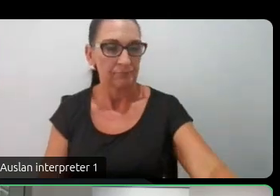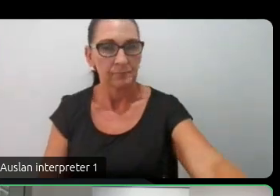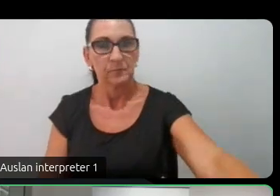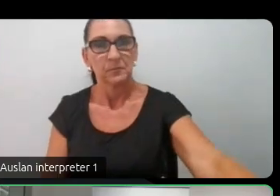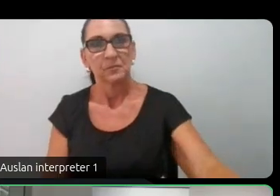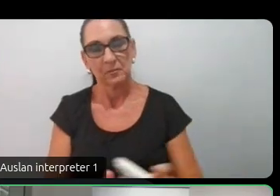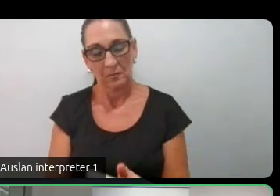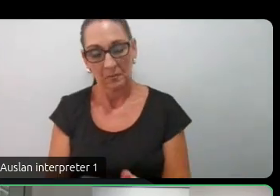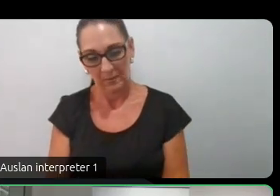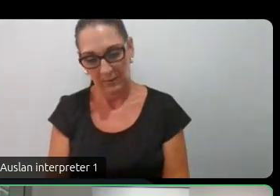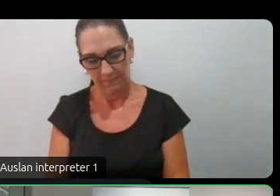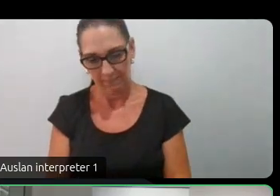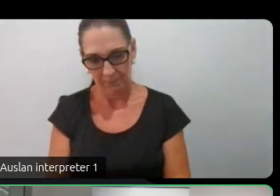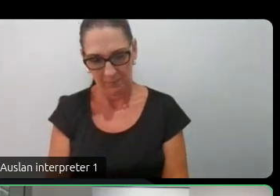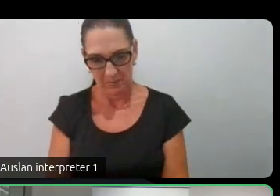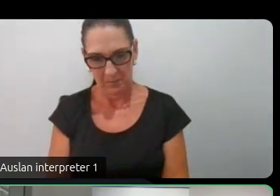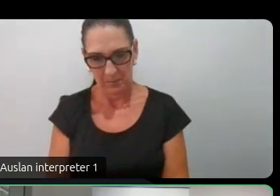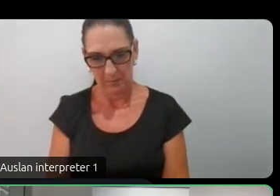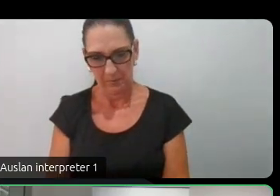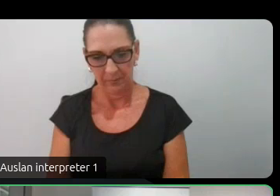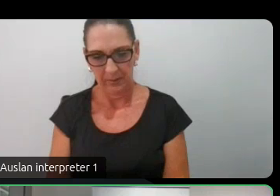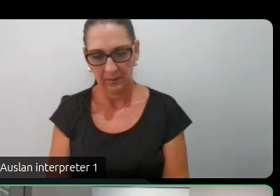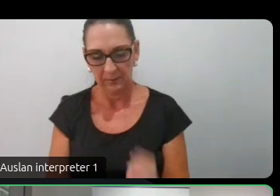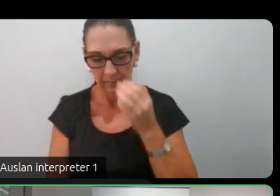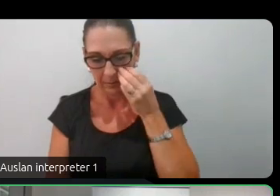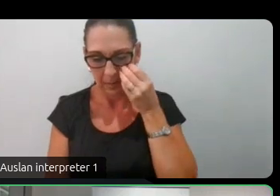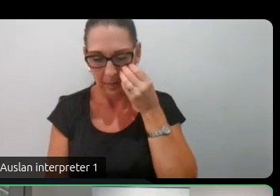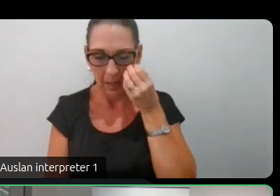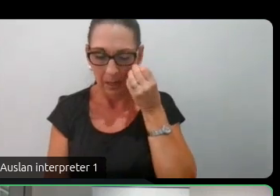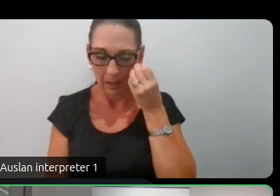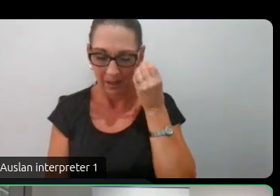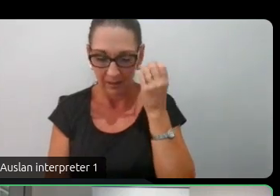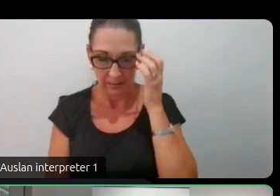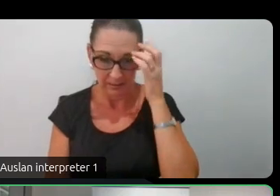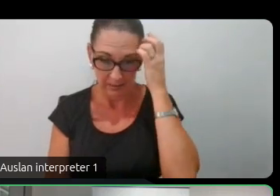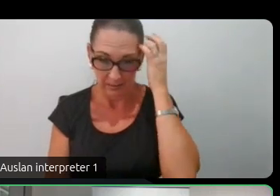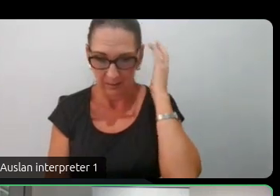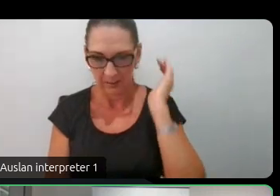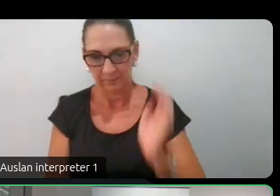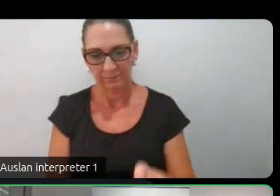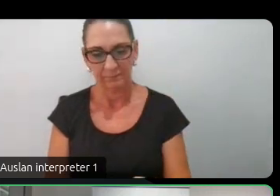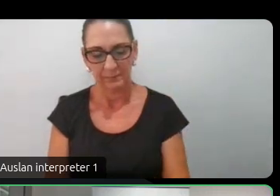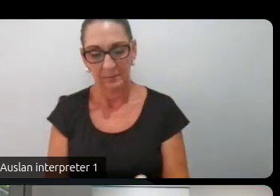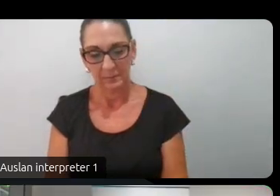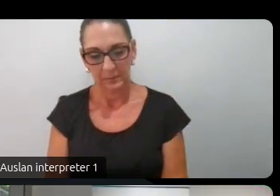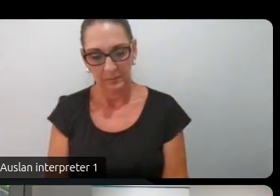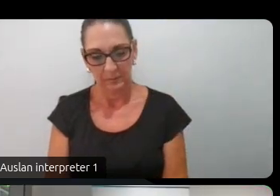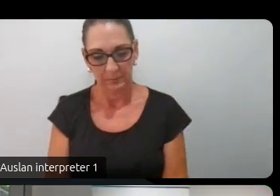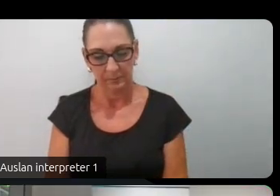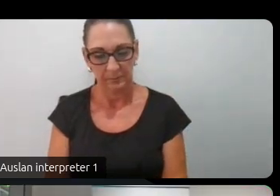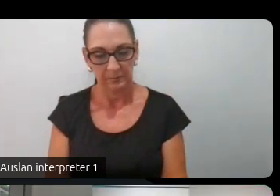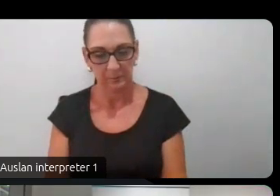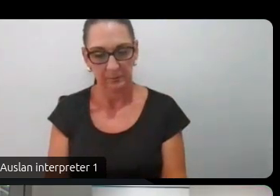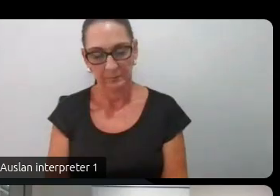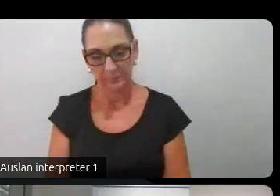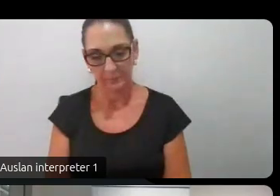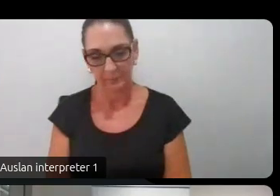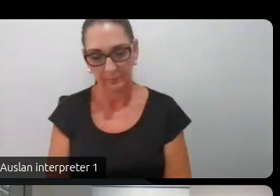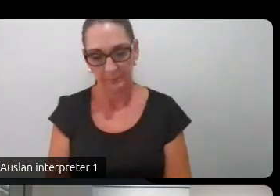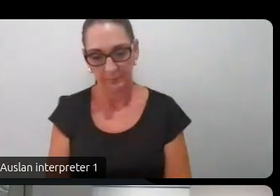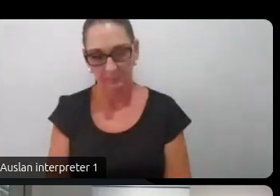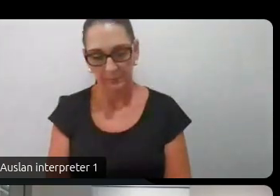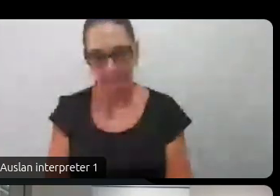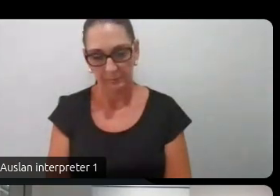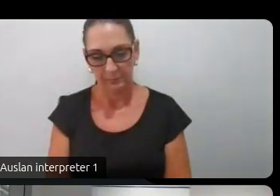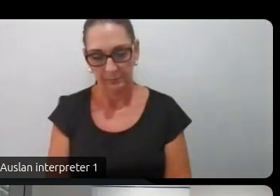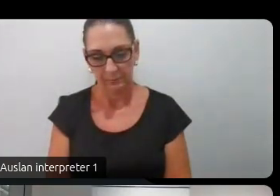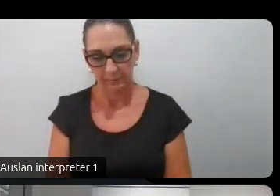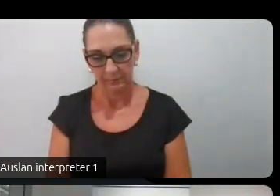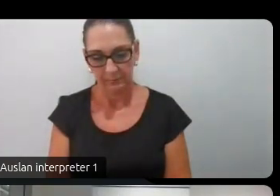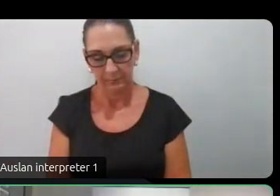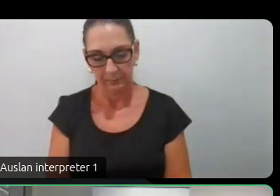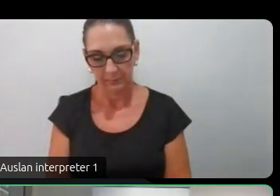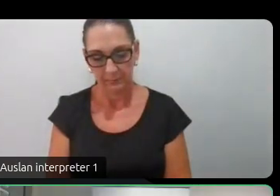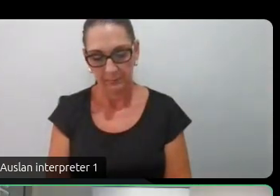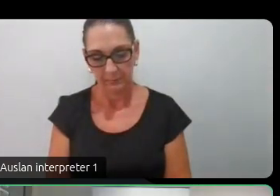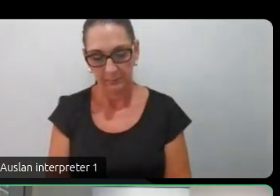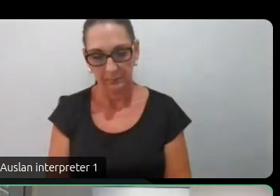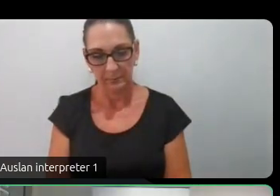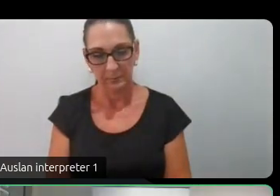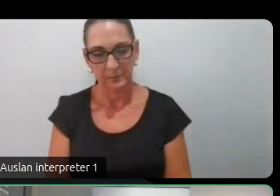or outside of Queensland. I'll just give everyone about 10 seconds to pop their answer in there.